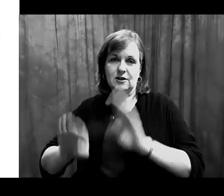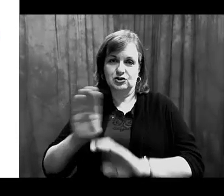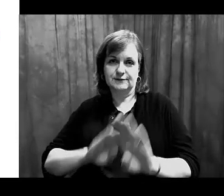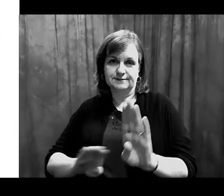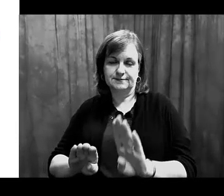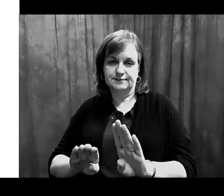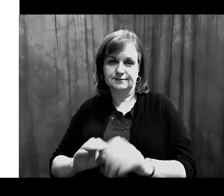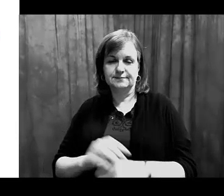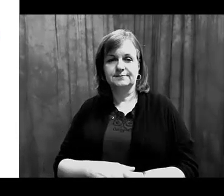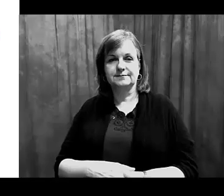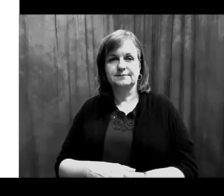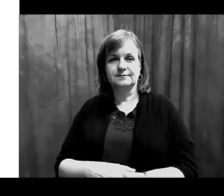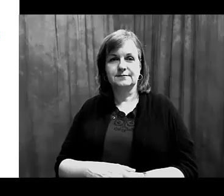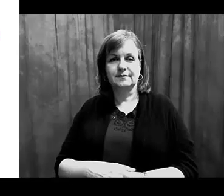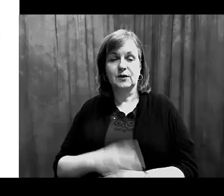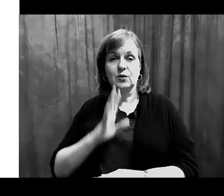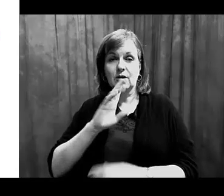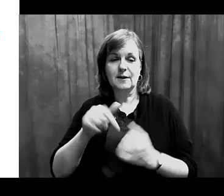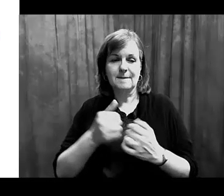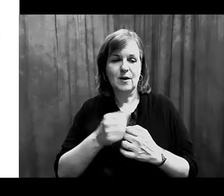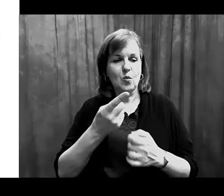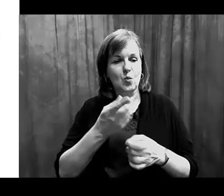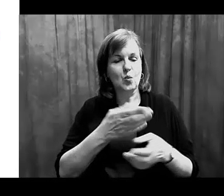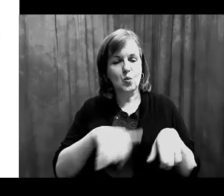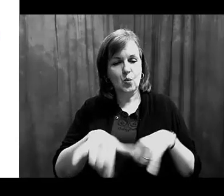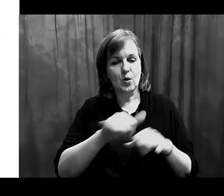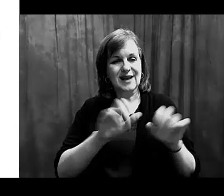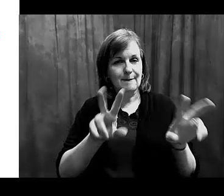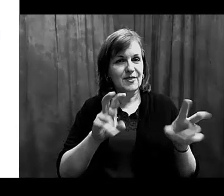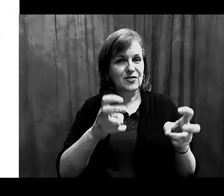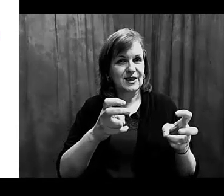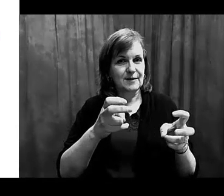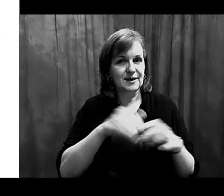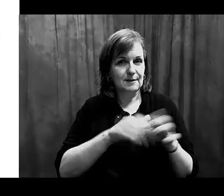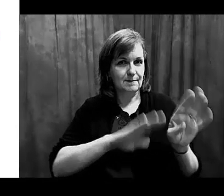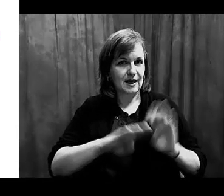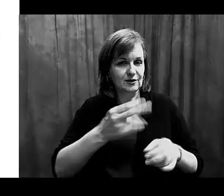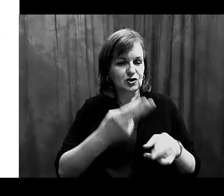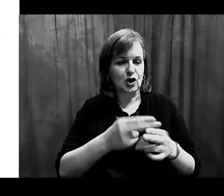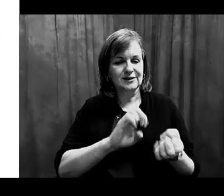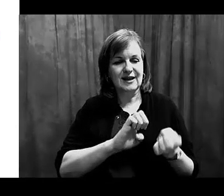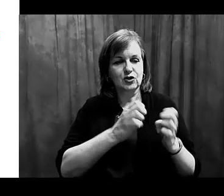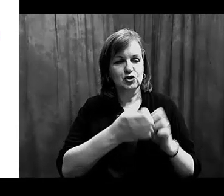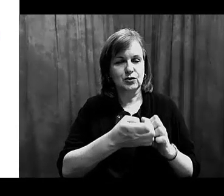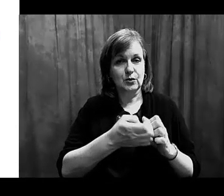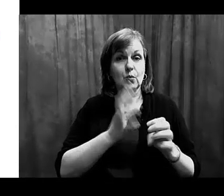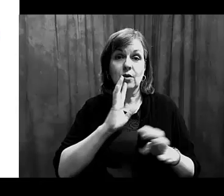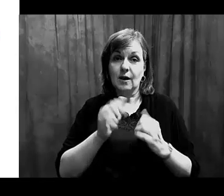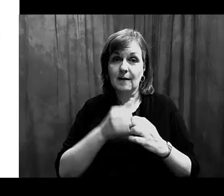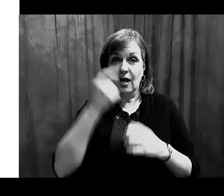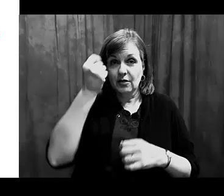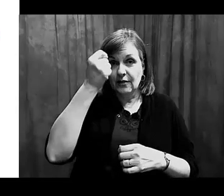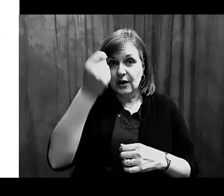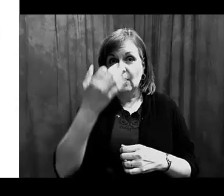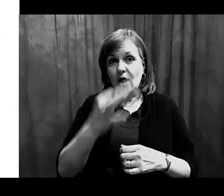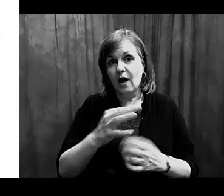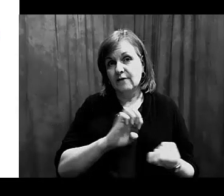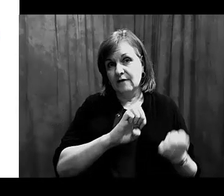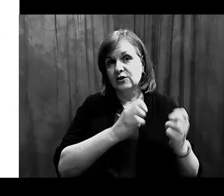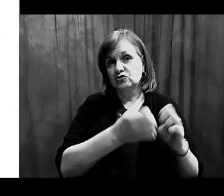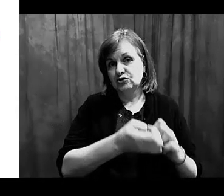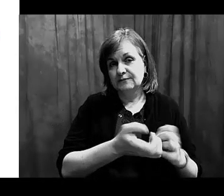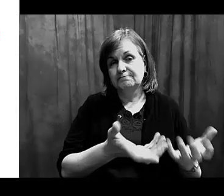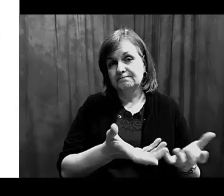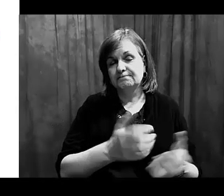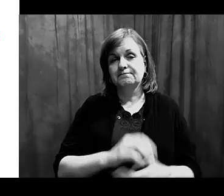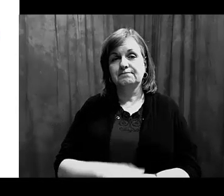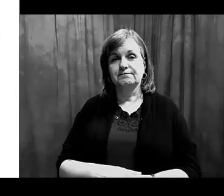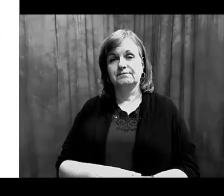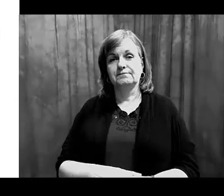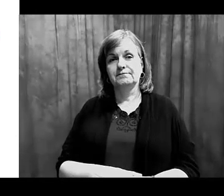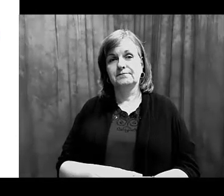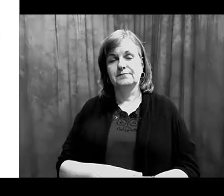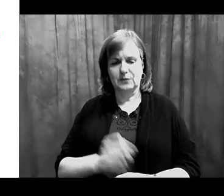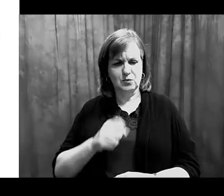in biology -- so we mention evolution being a common theme in biology and we actually talk about the "theory of evolution"